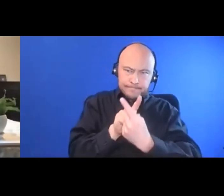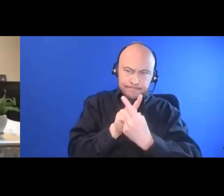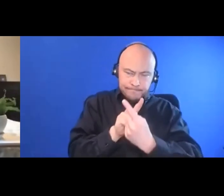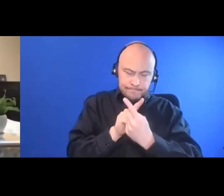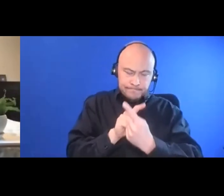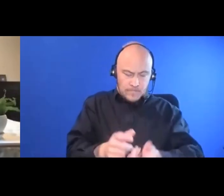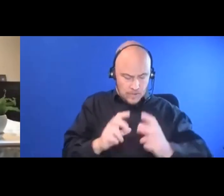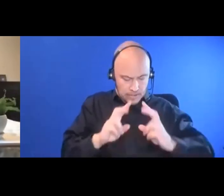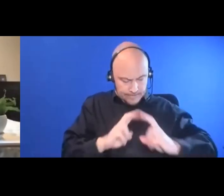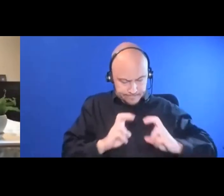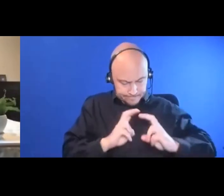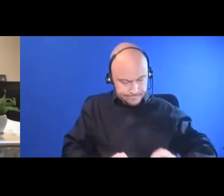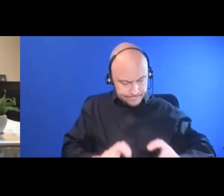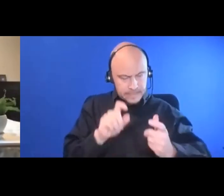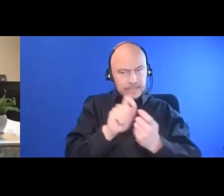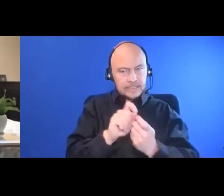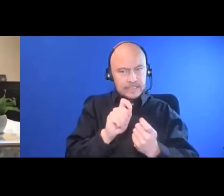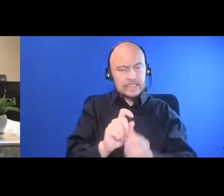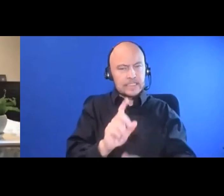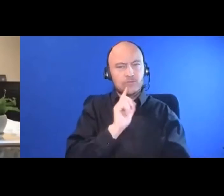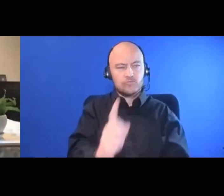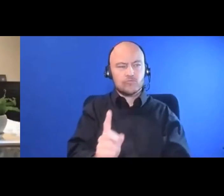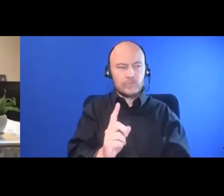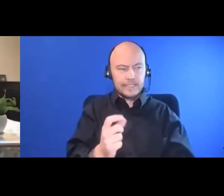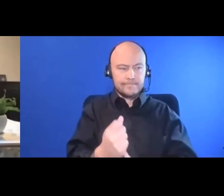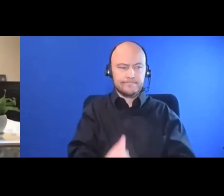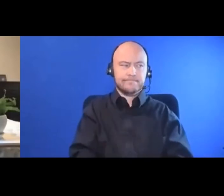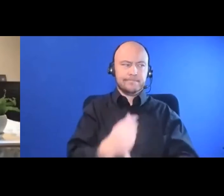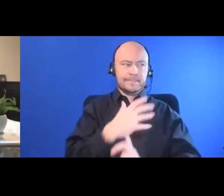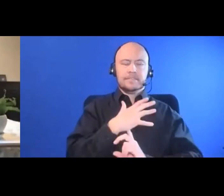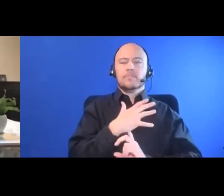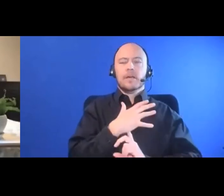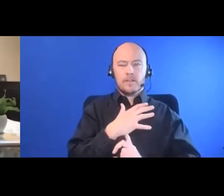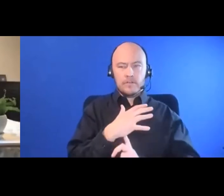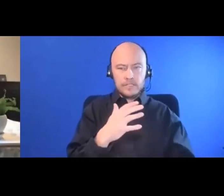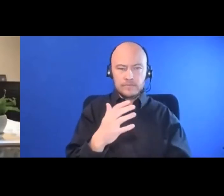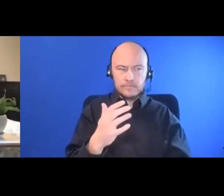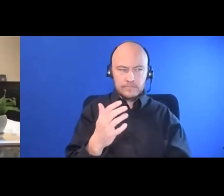It's just really inspiring without inspiration porn,